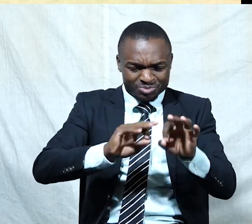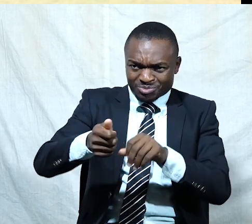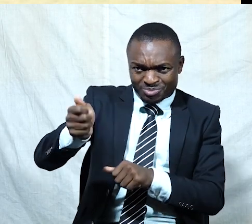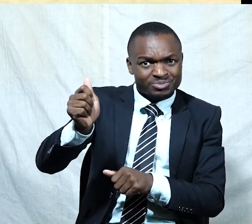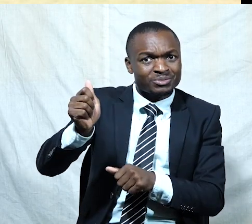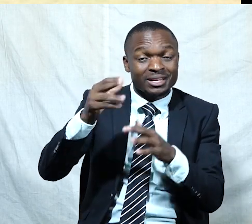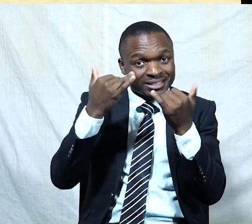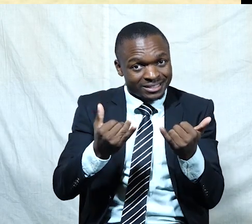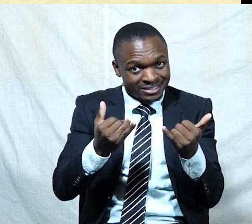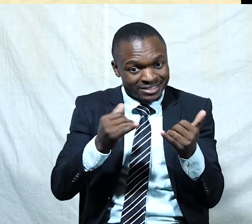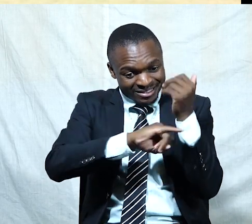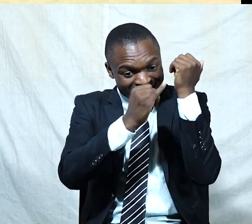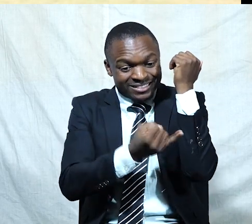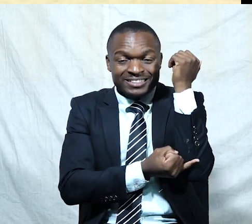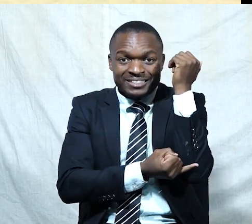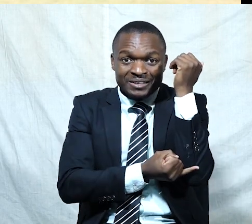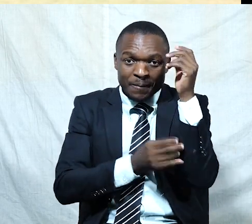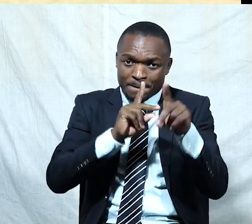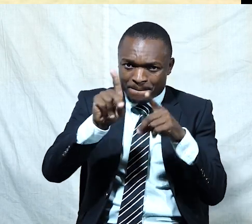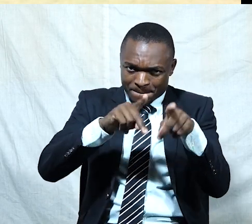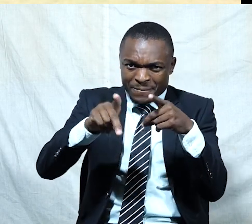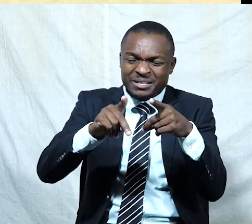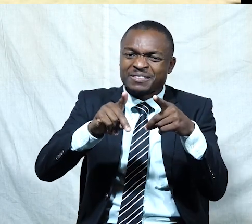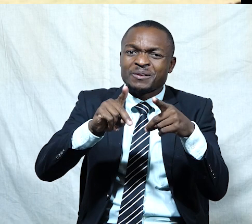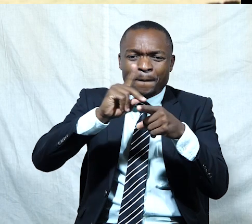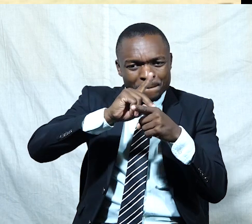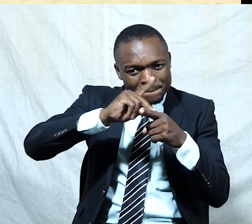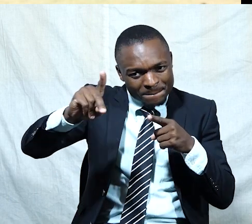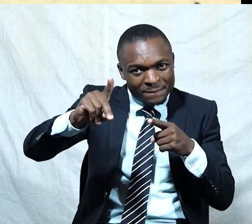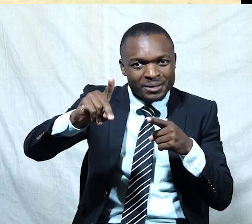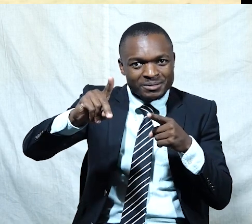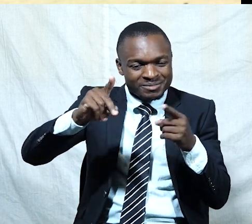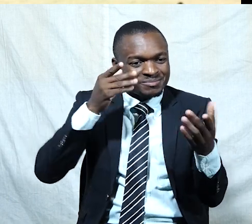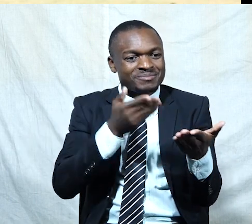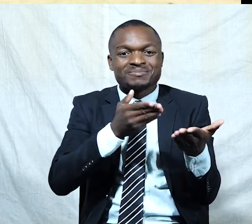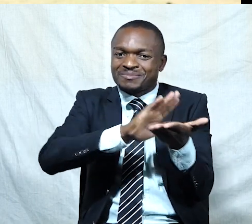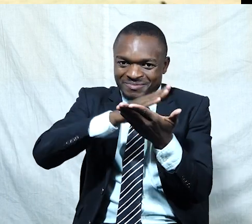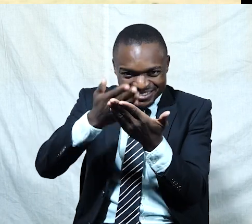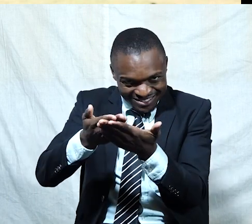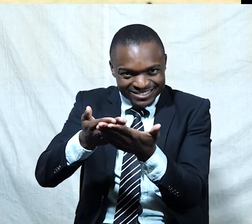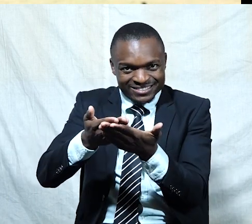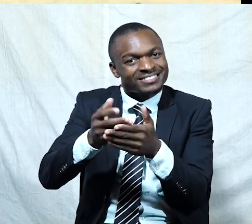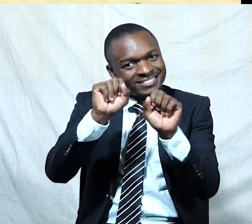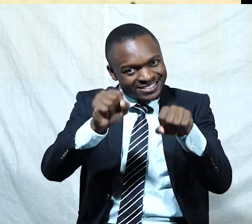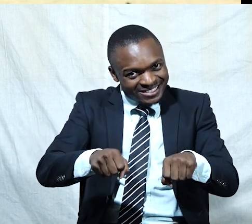Now with this introduction, with people who are veterans in this interpretation, are able to communicate